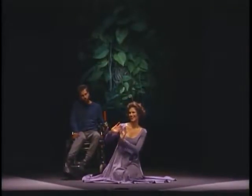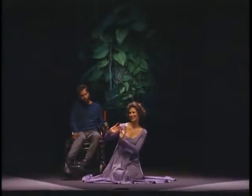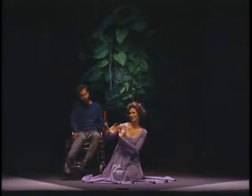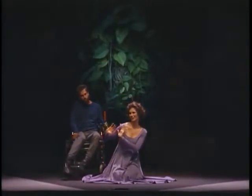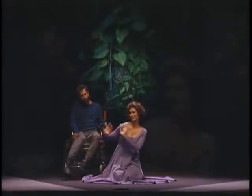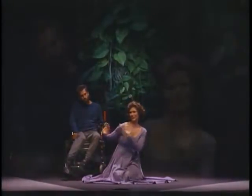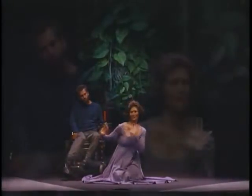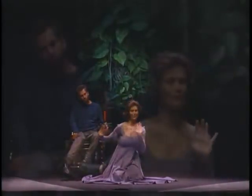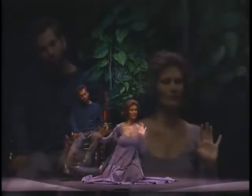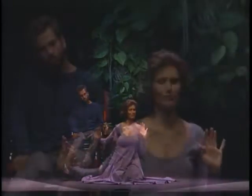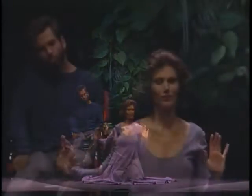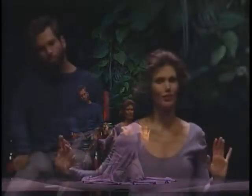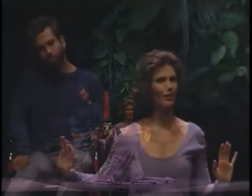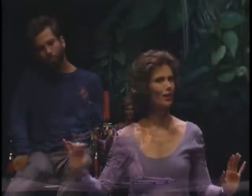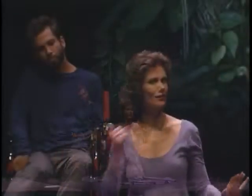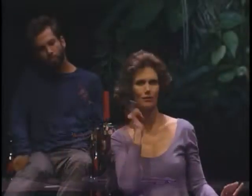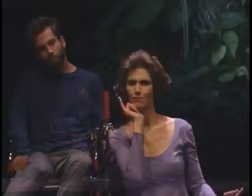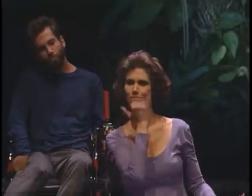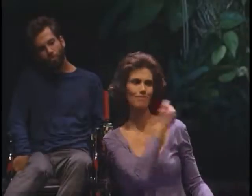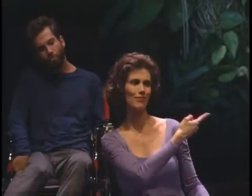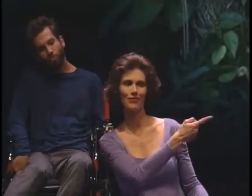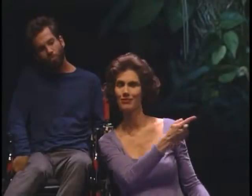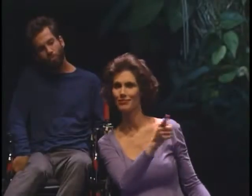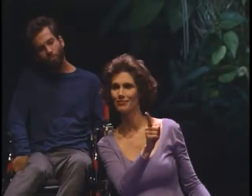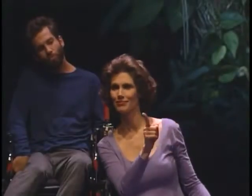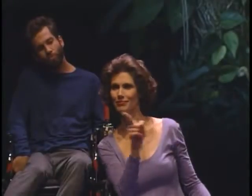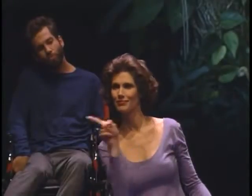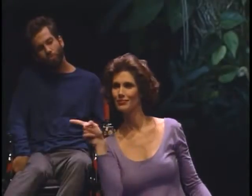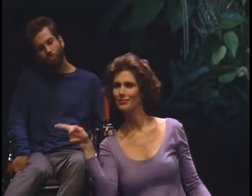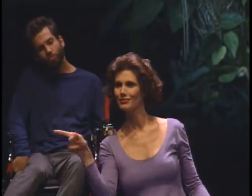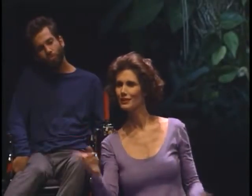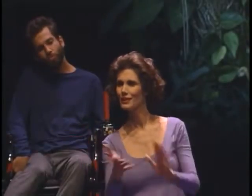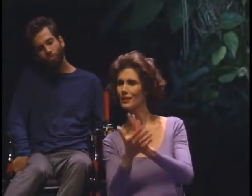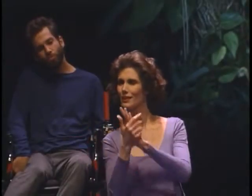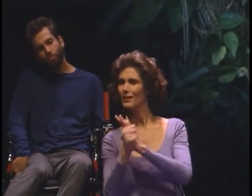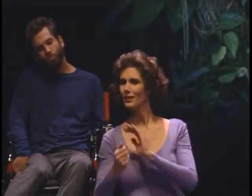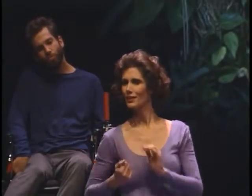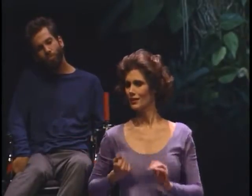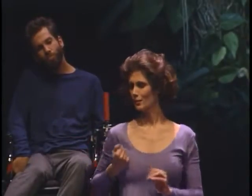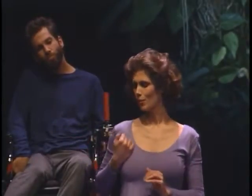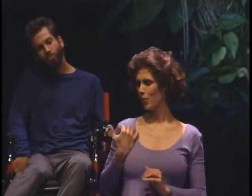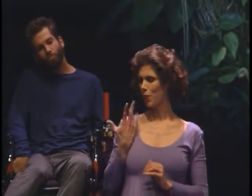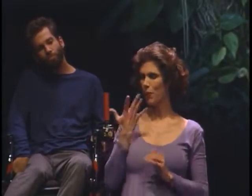she is a poet and when she writes she feels connected